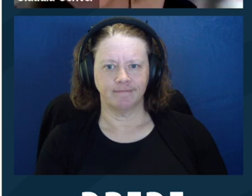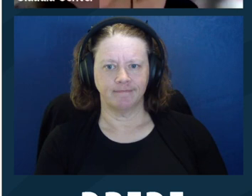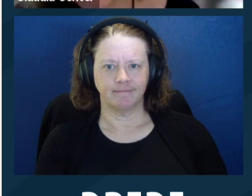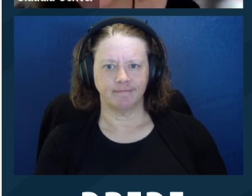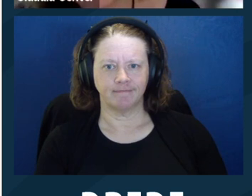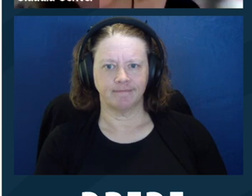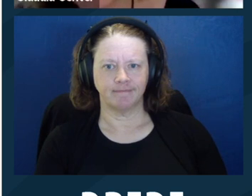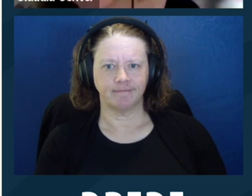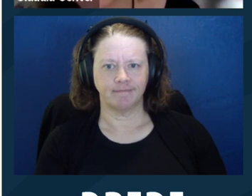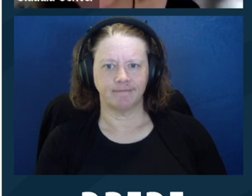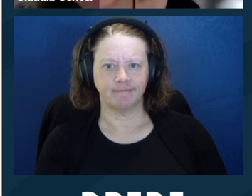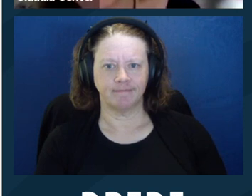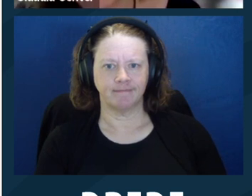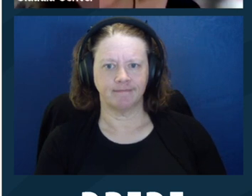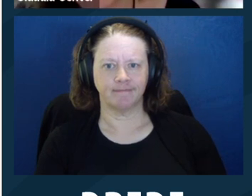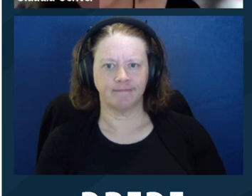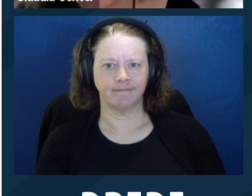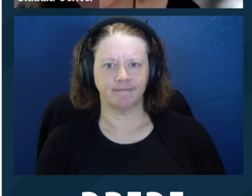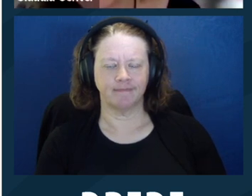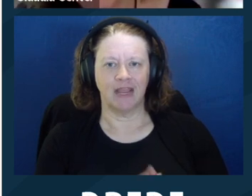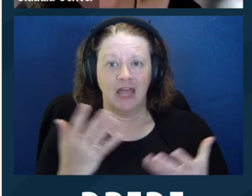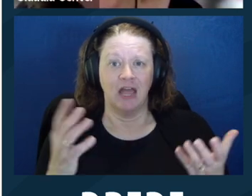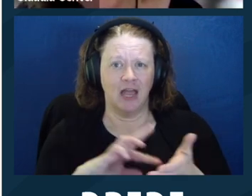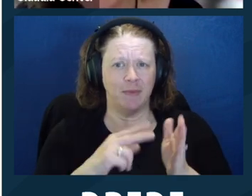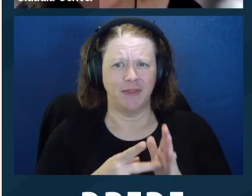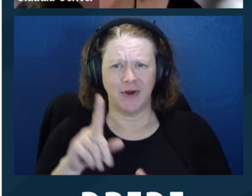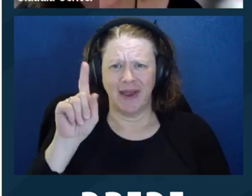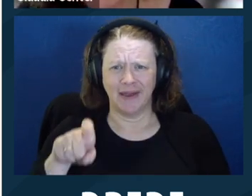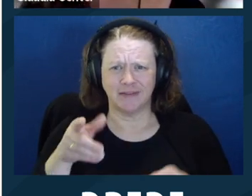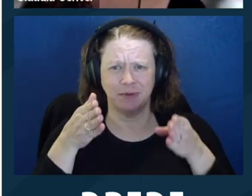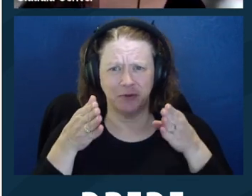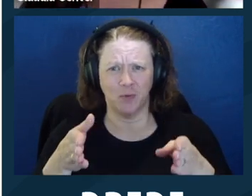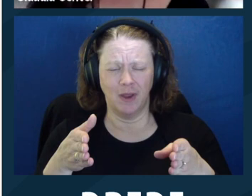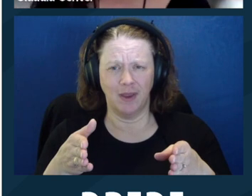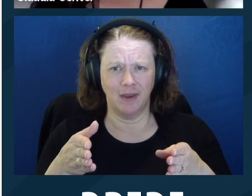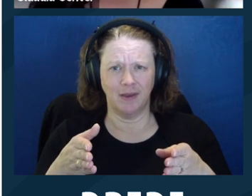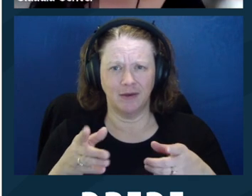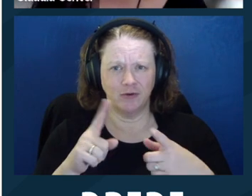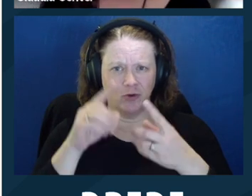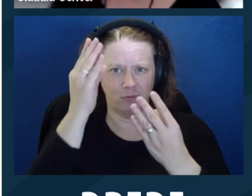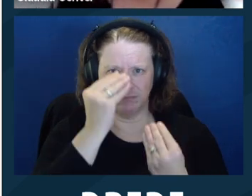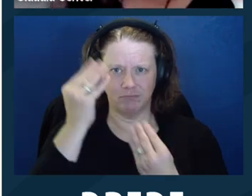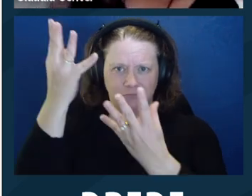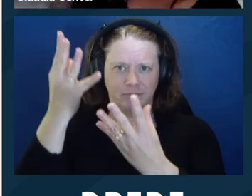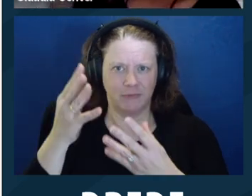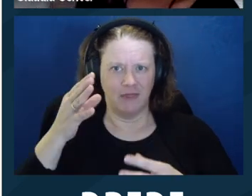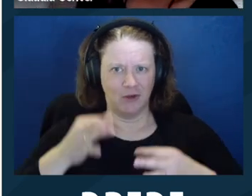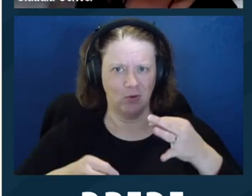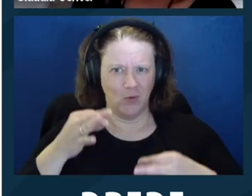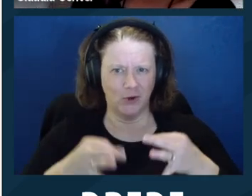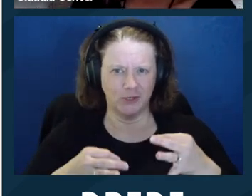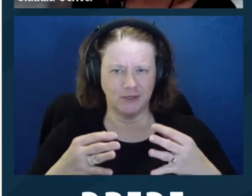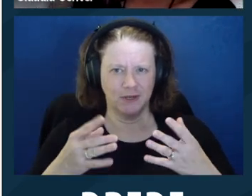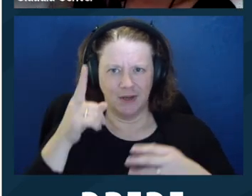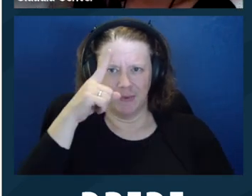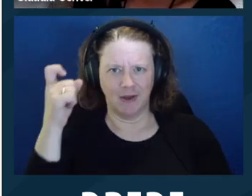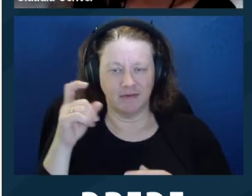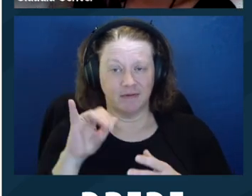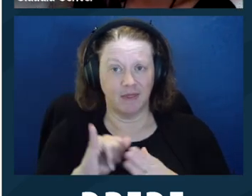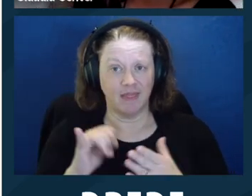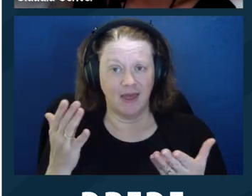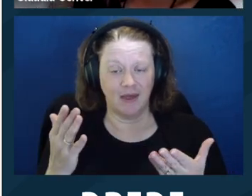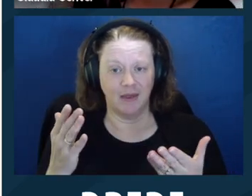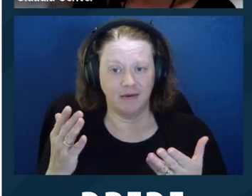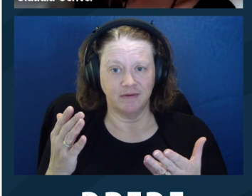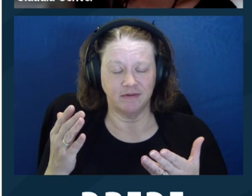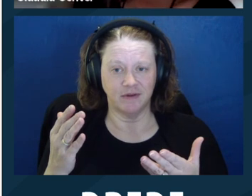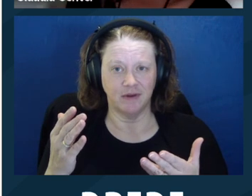let the Court know, because it does advance the representation. I may have to think about